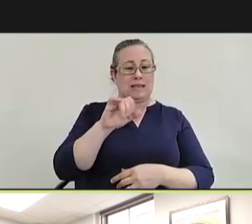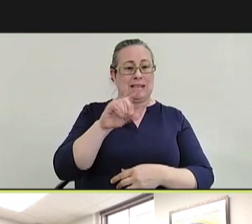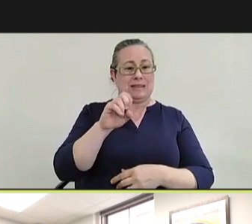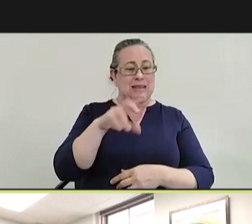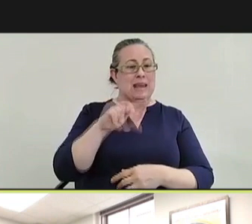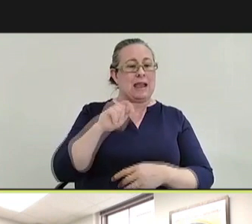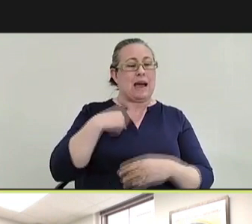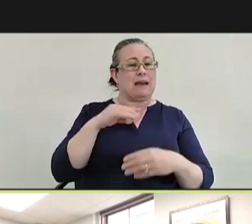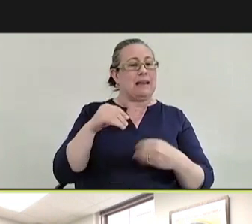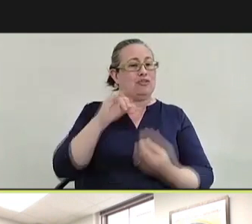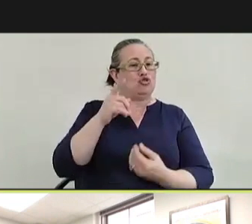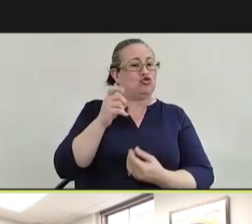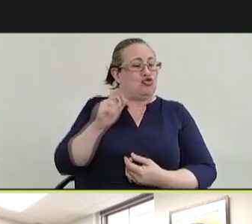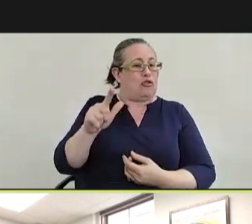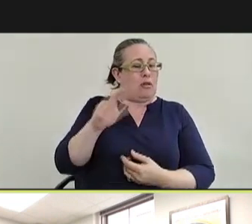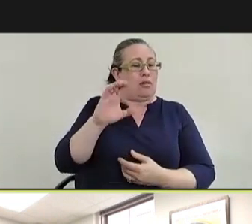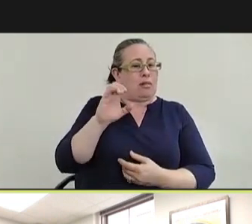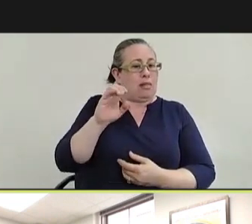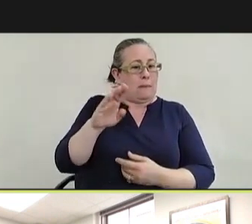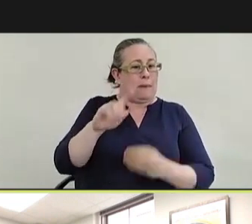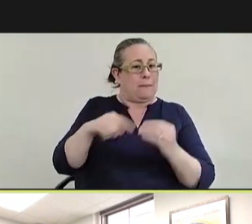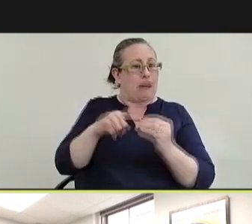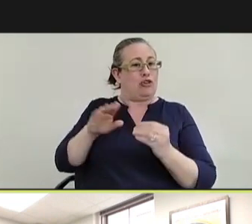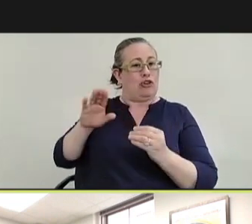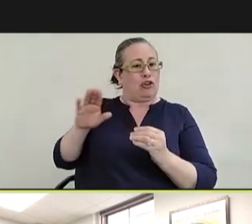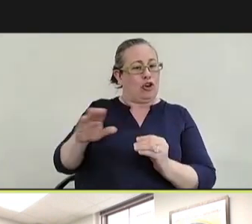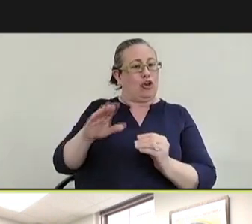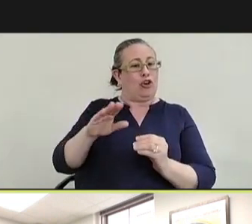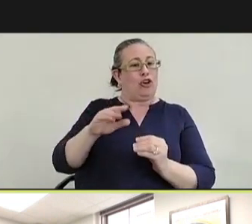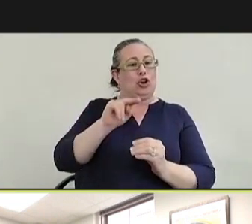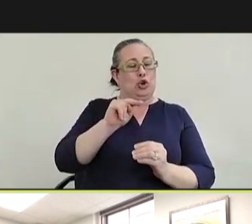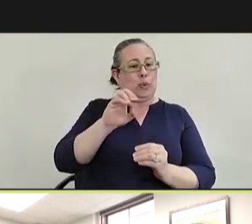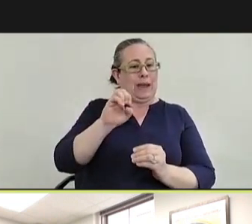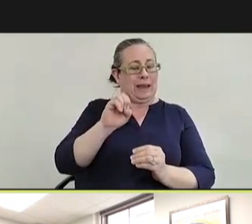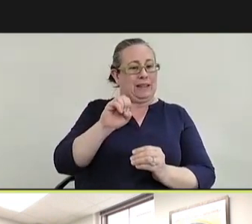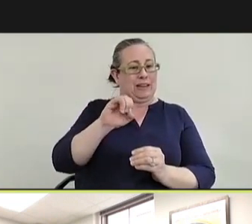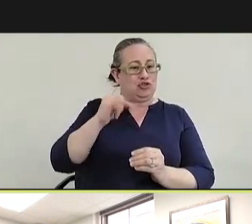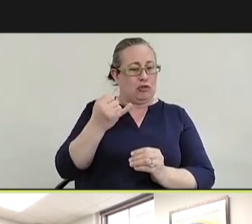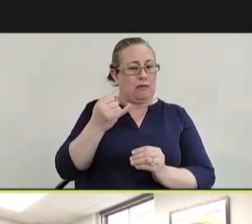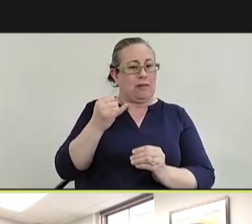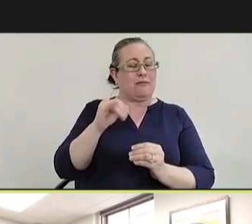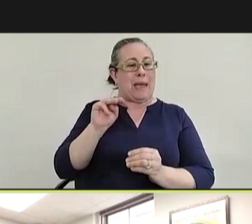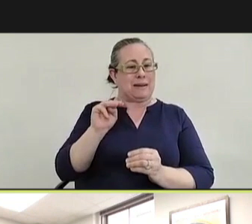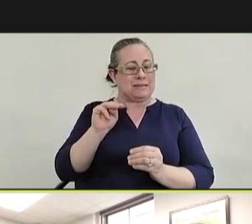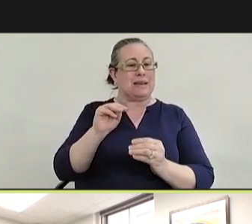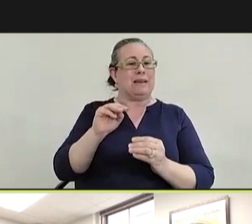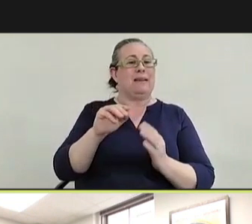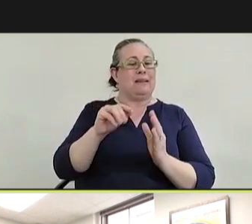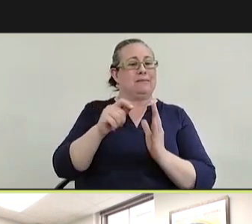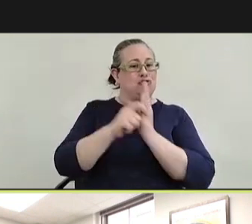her New England Journal of Medicine article about Group B Strep vaccine. And now we're on the cusp,